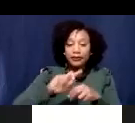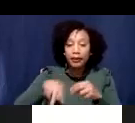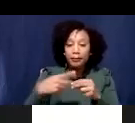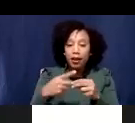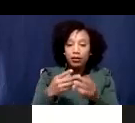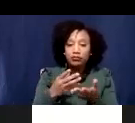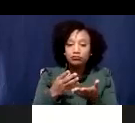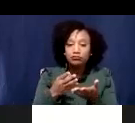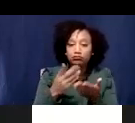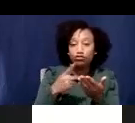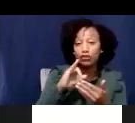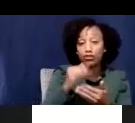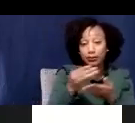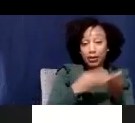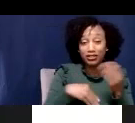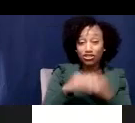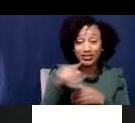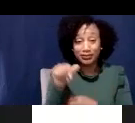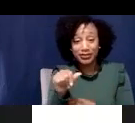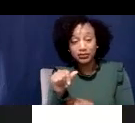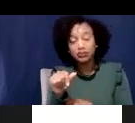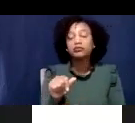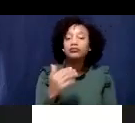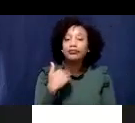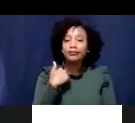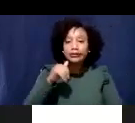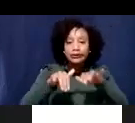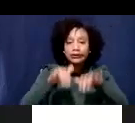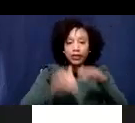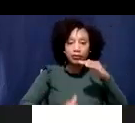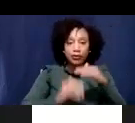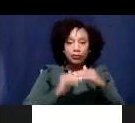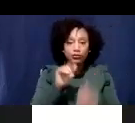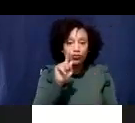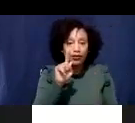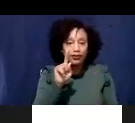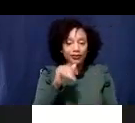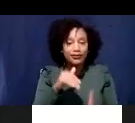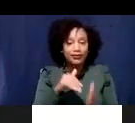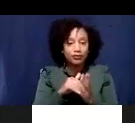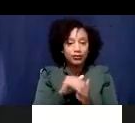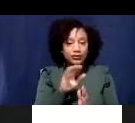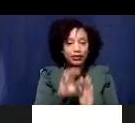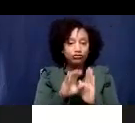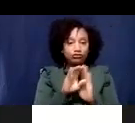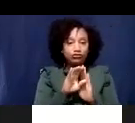you will have 1,000 characters in this section. We ask that you list the major cash expenses